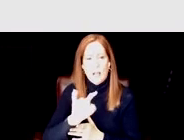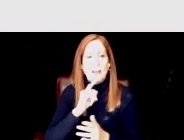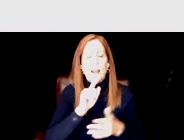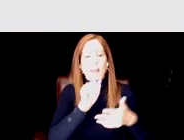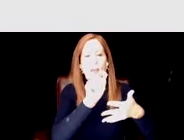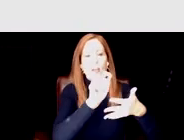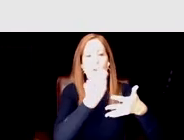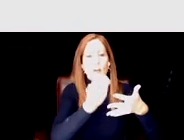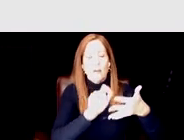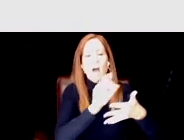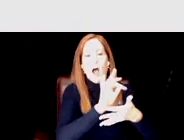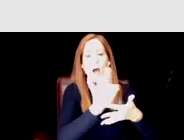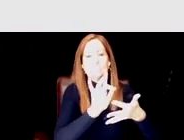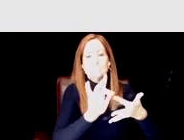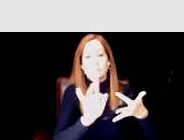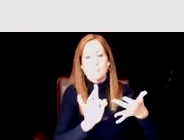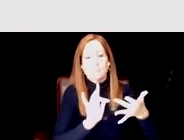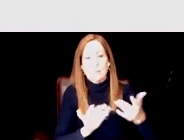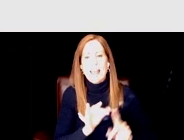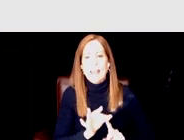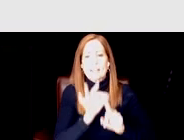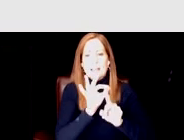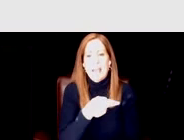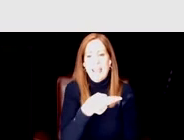the various "h [heading level]" items.